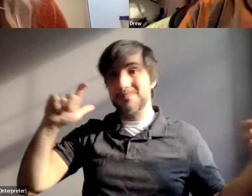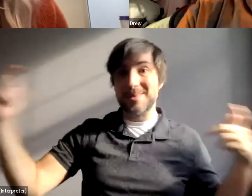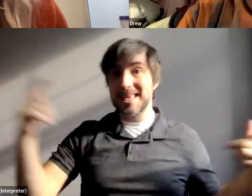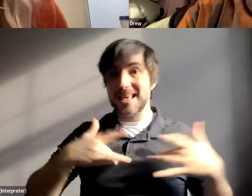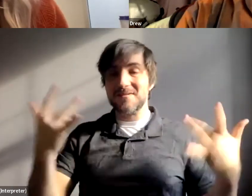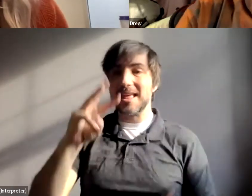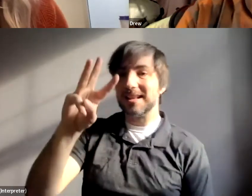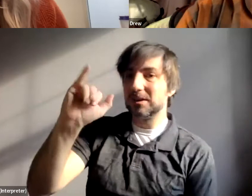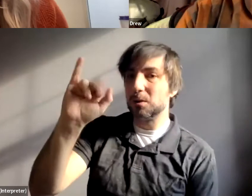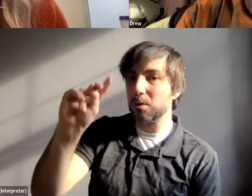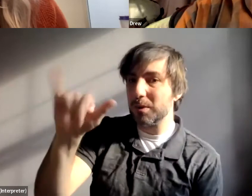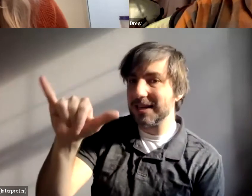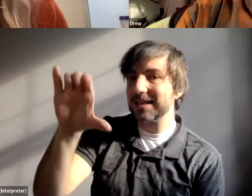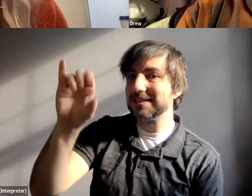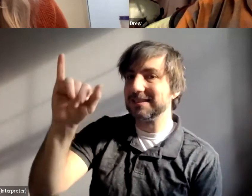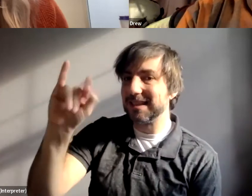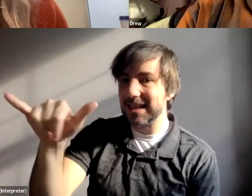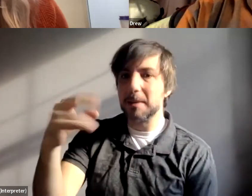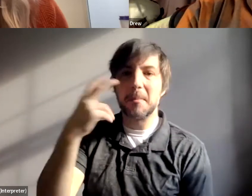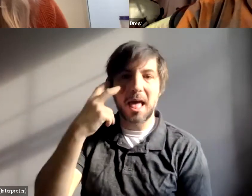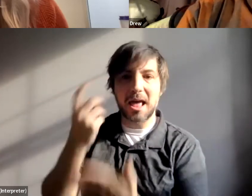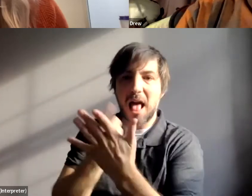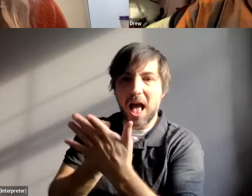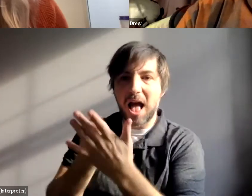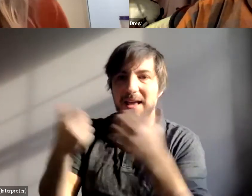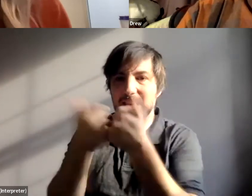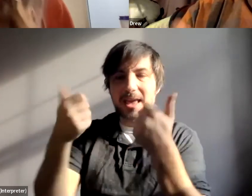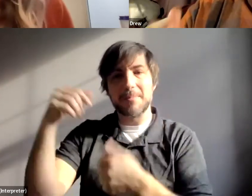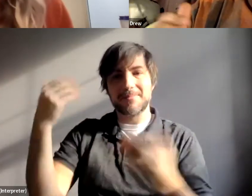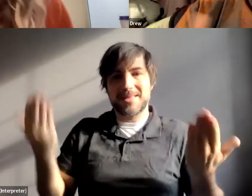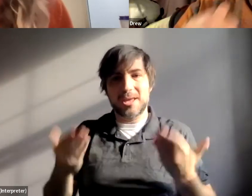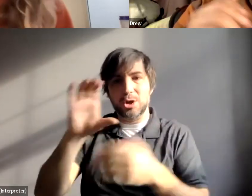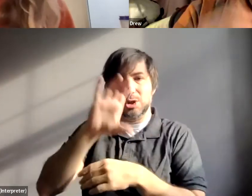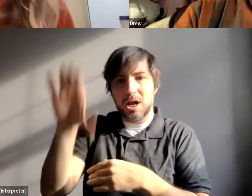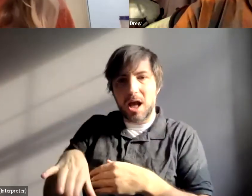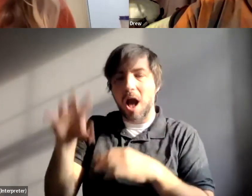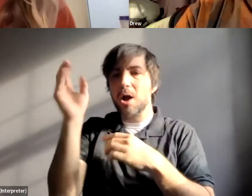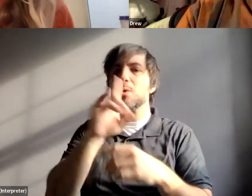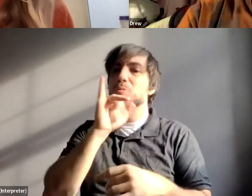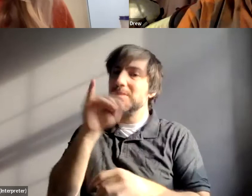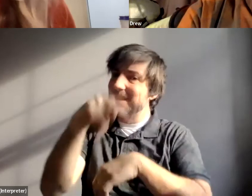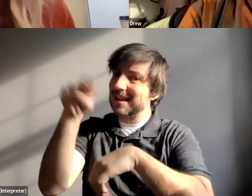here in July. It's a national tournament that we pull in players from St. Louis, California